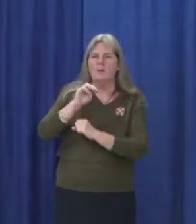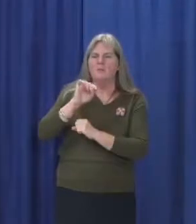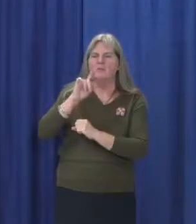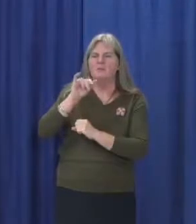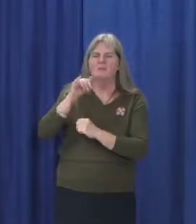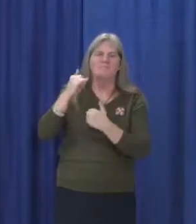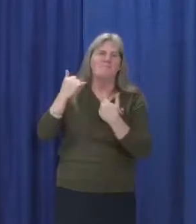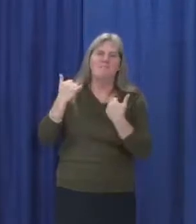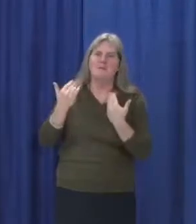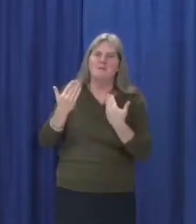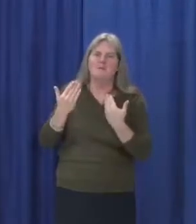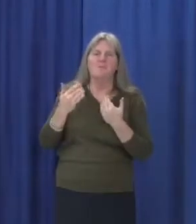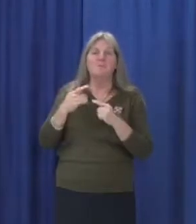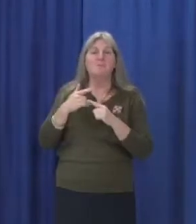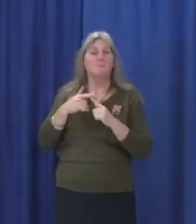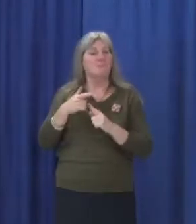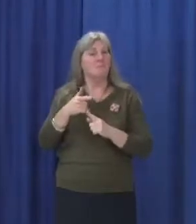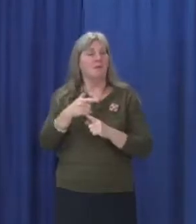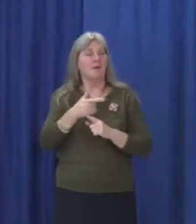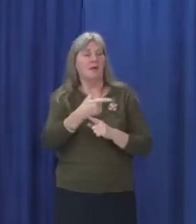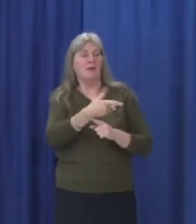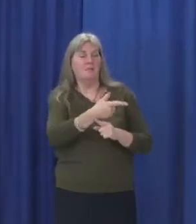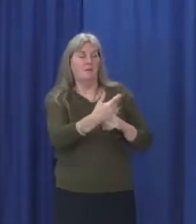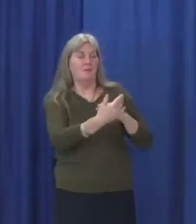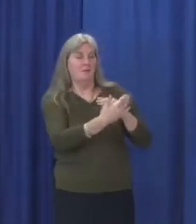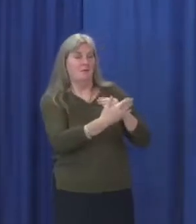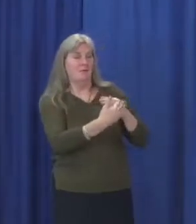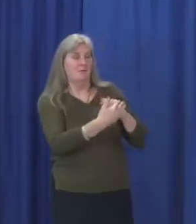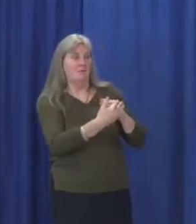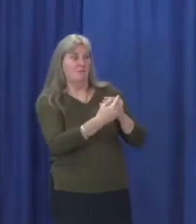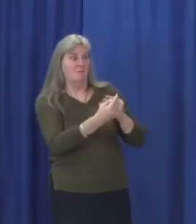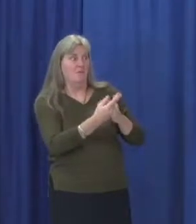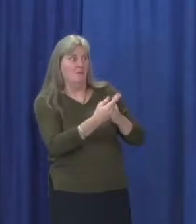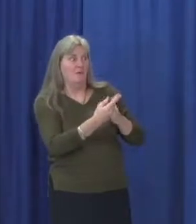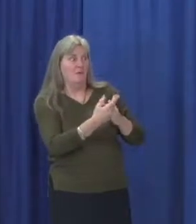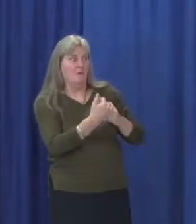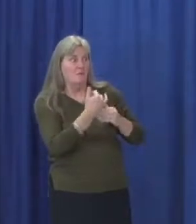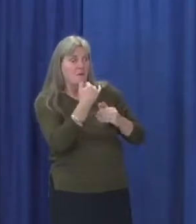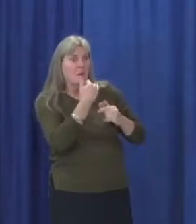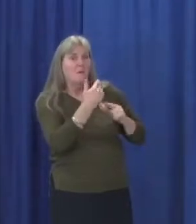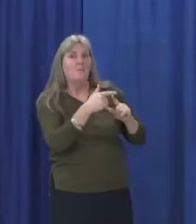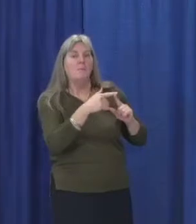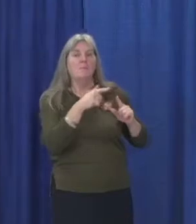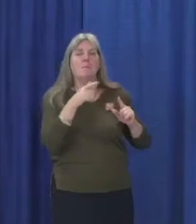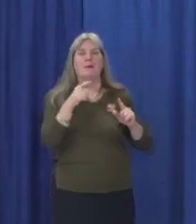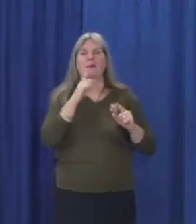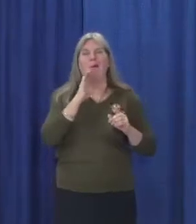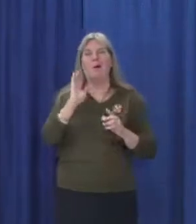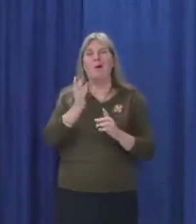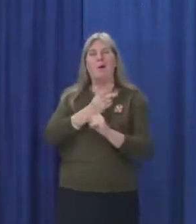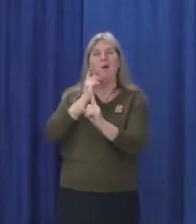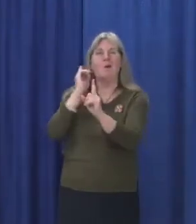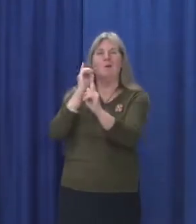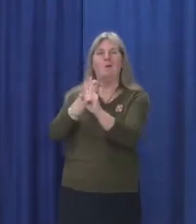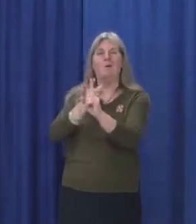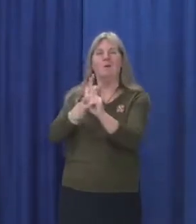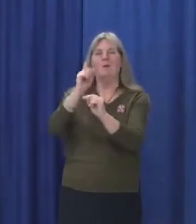I'd like to see it. I believe and the doctor can correct me if I am wrong the ultimate goal is to reduce the